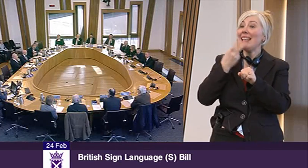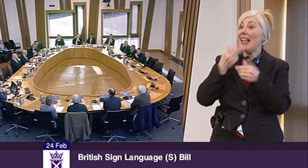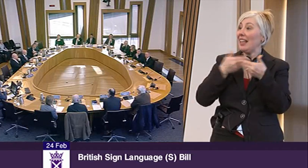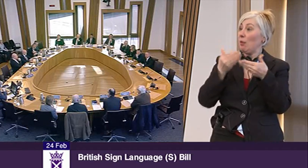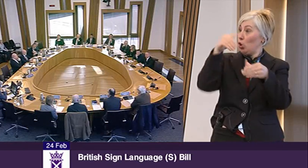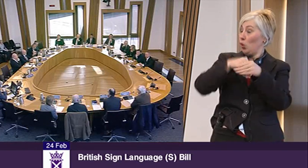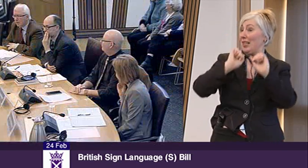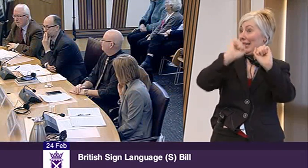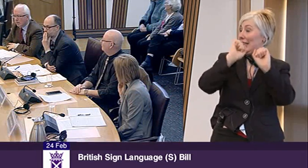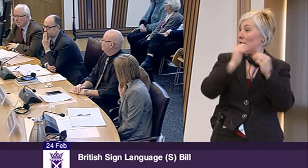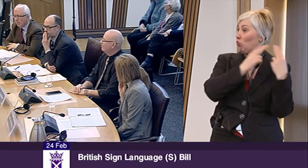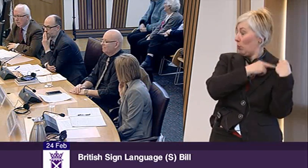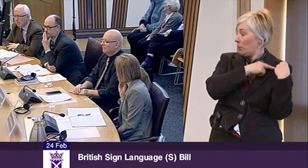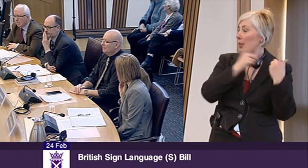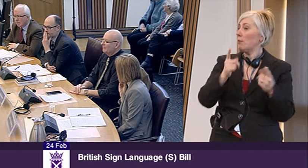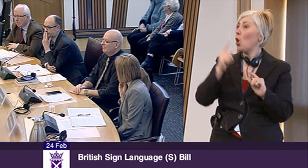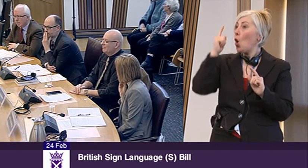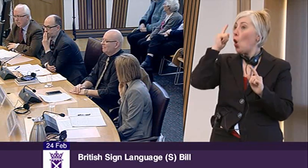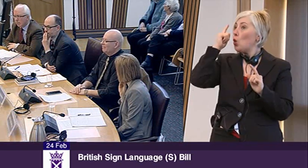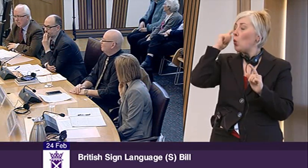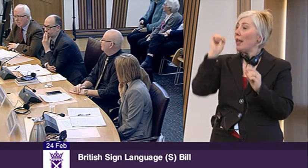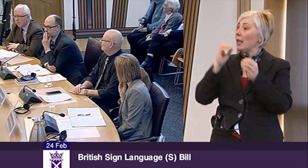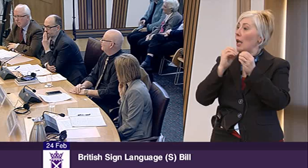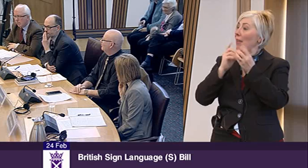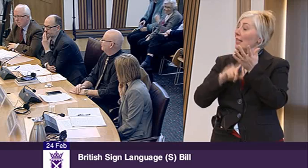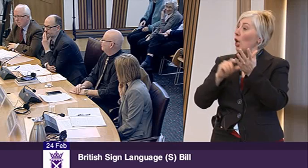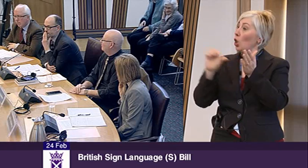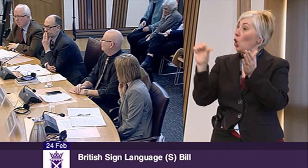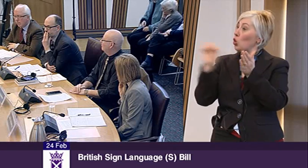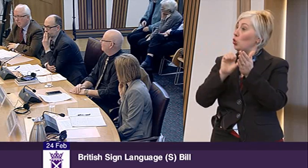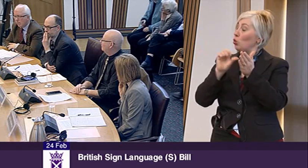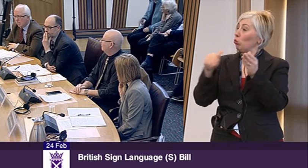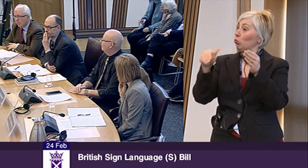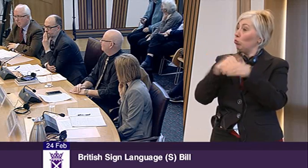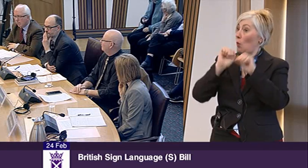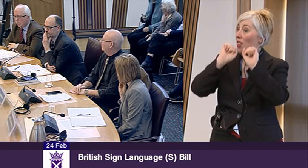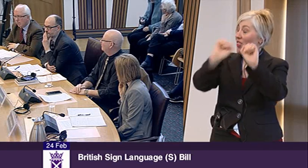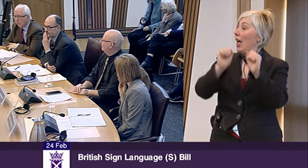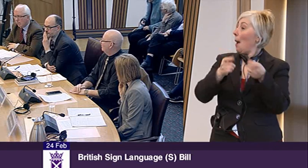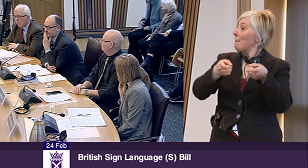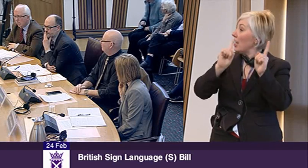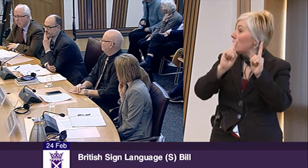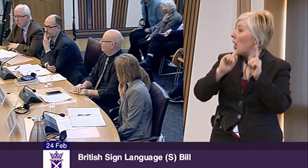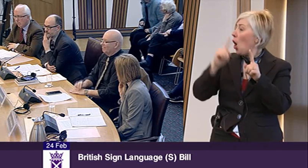Would BSL comfortably sit in that remit or does it need to be more explicitly drawn out?